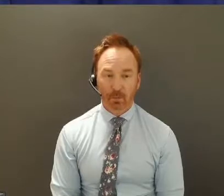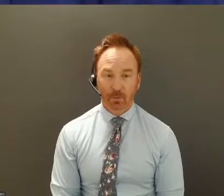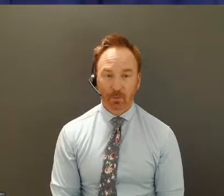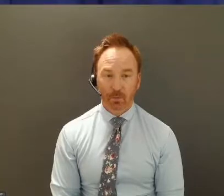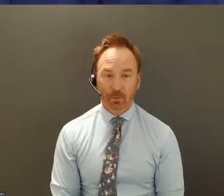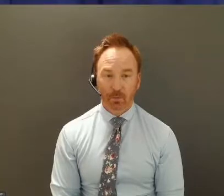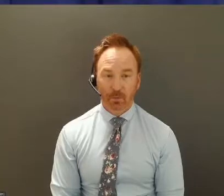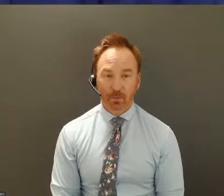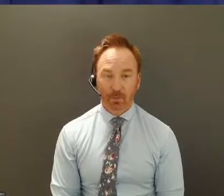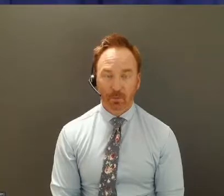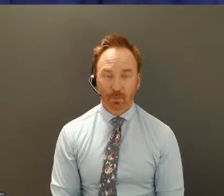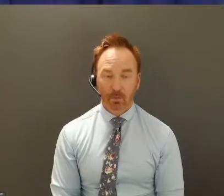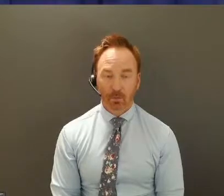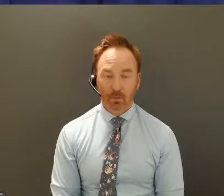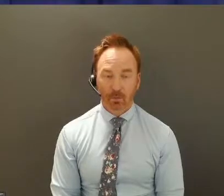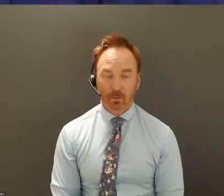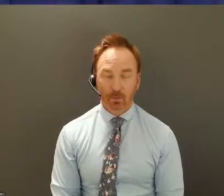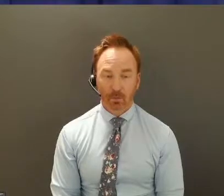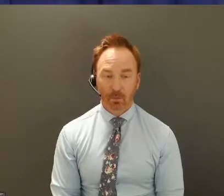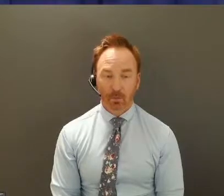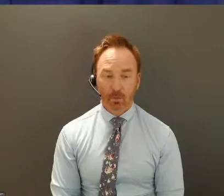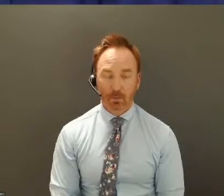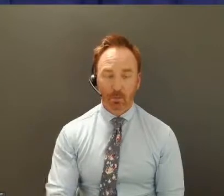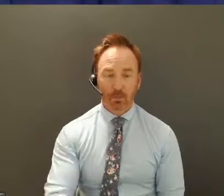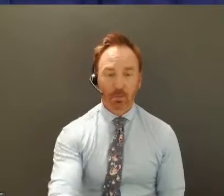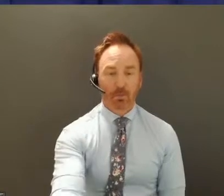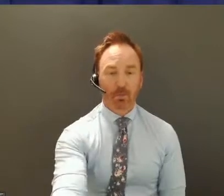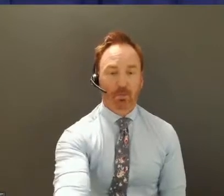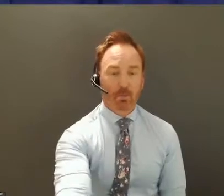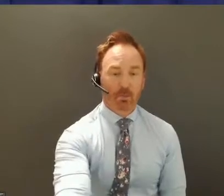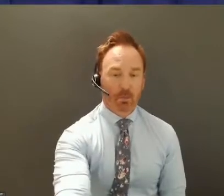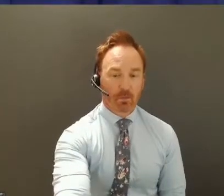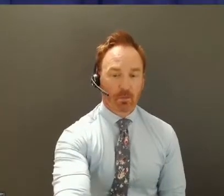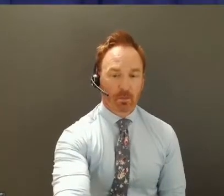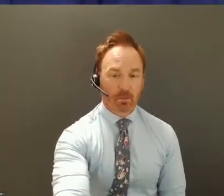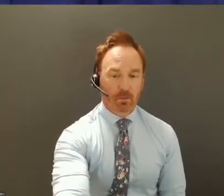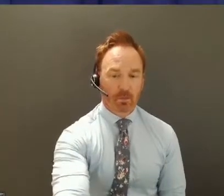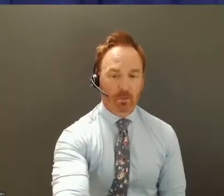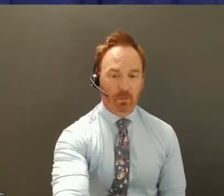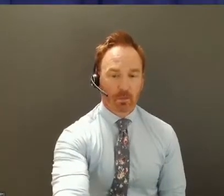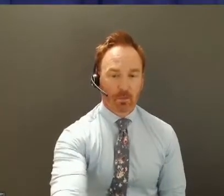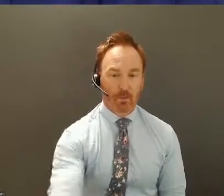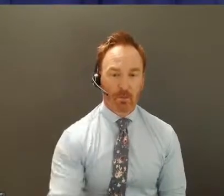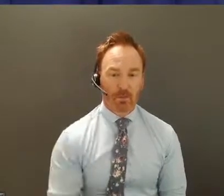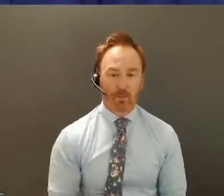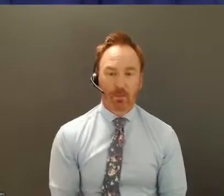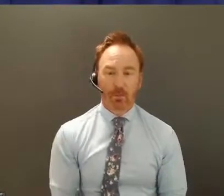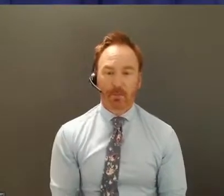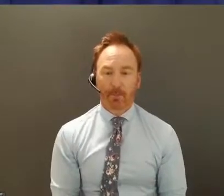keep testing will remain a part of our lives for months.